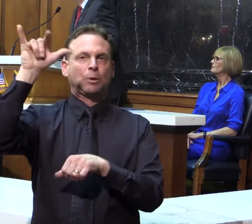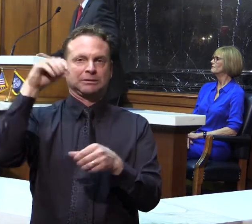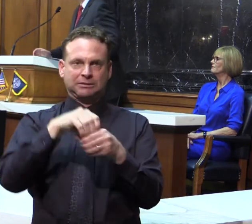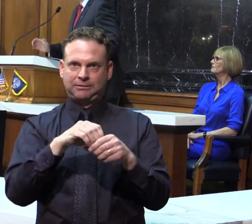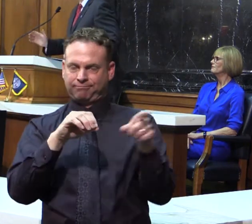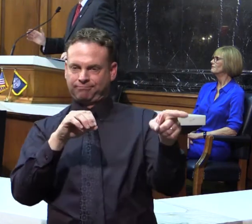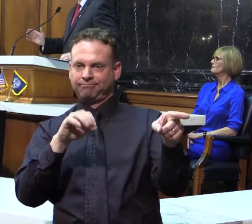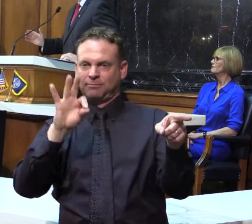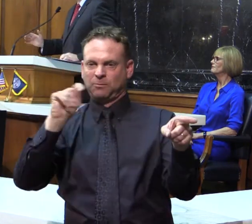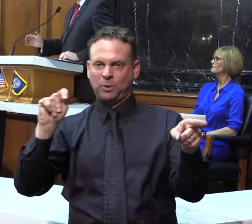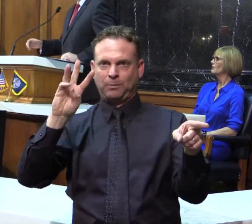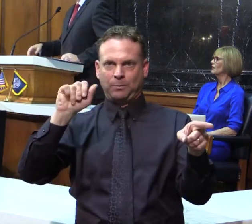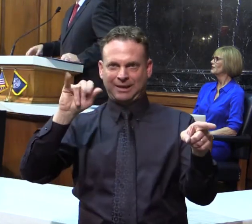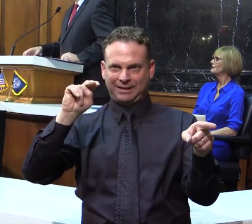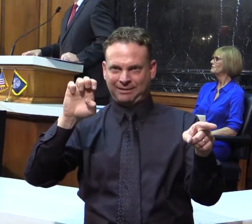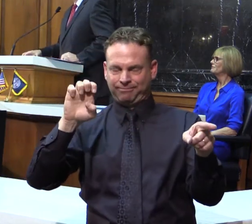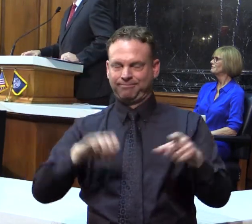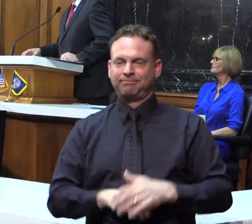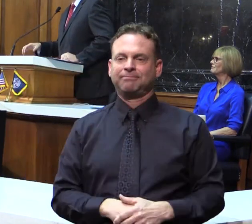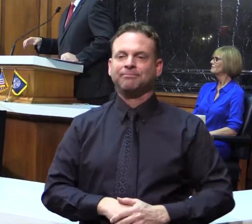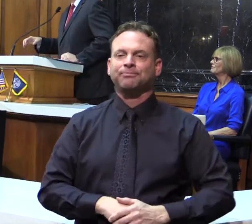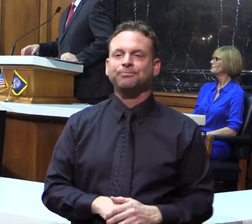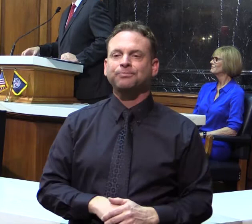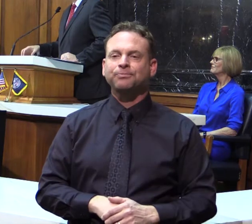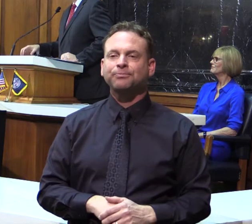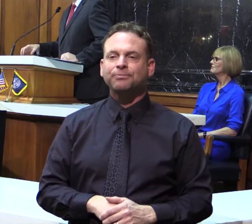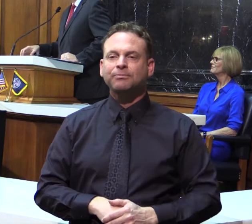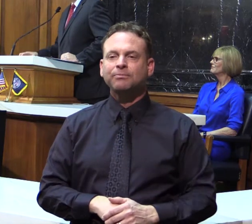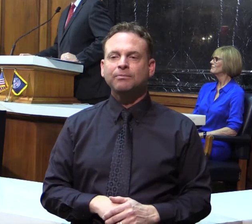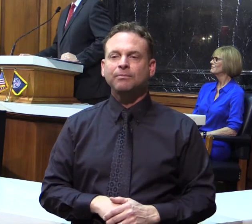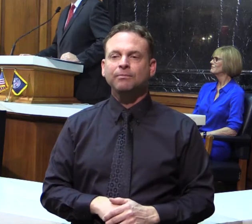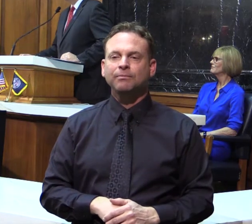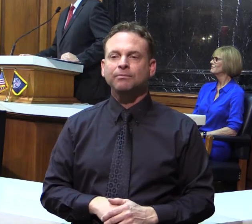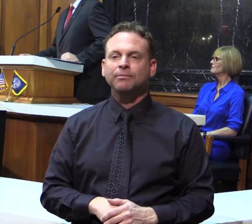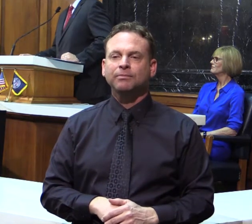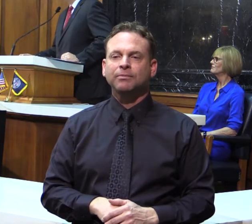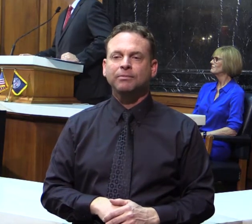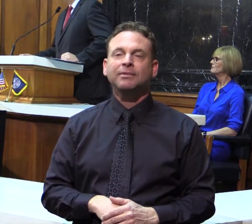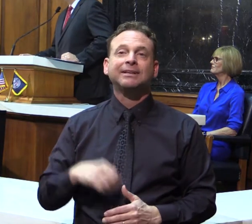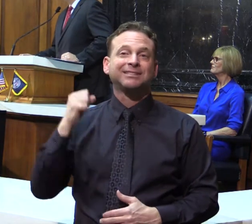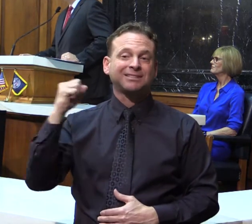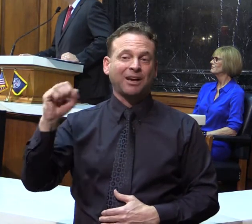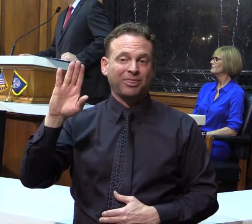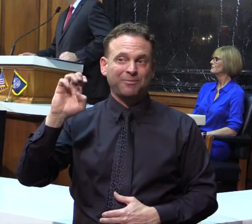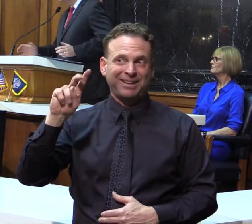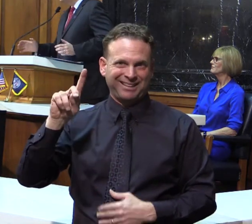It’s also high time for Indiana to address our aging water infrastructure.